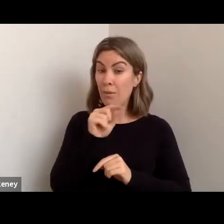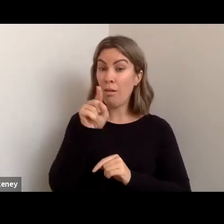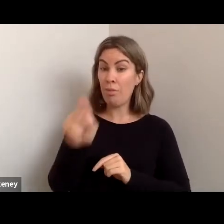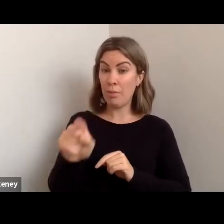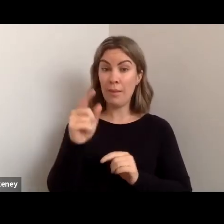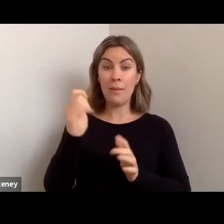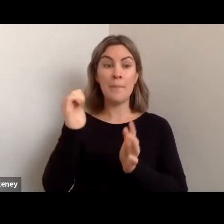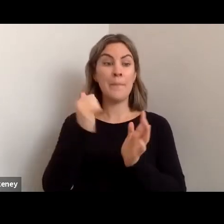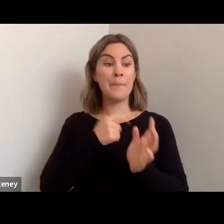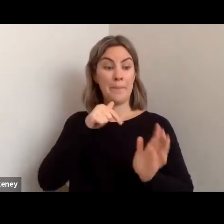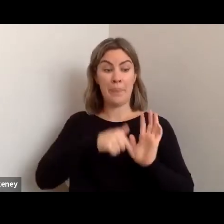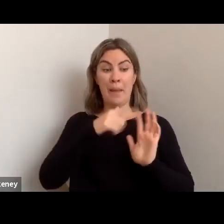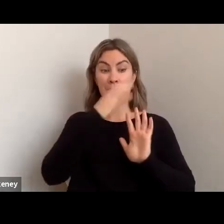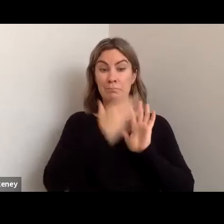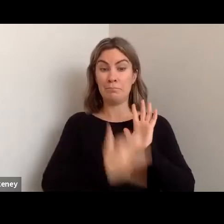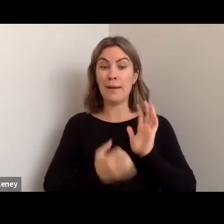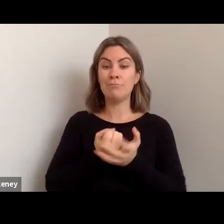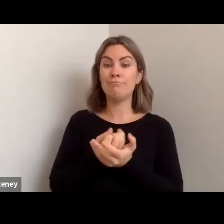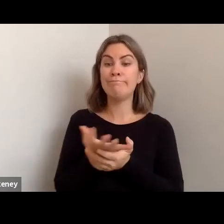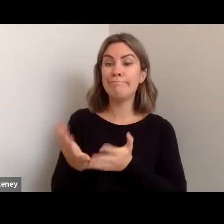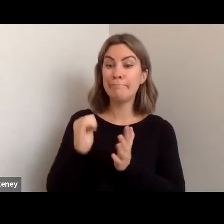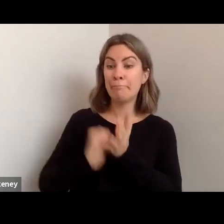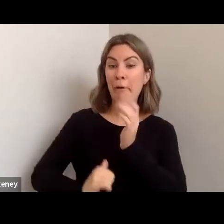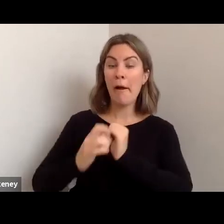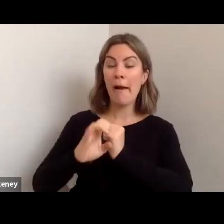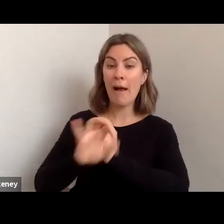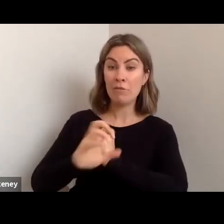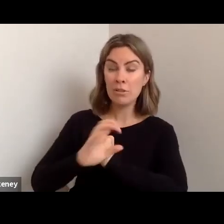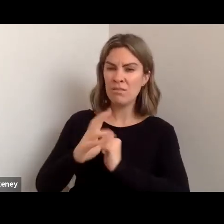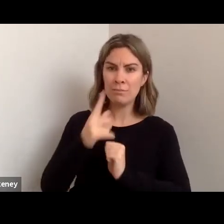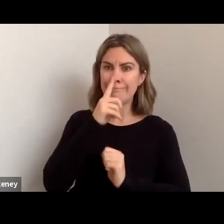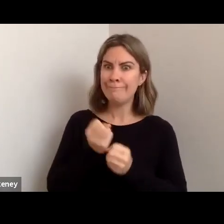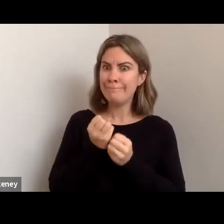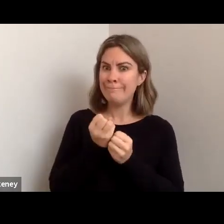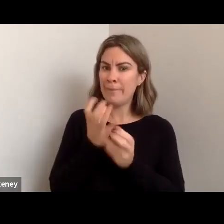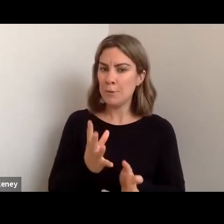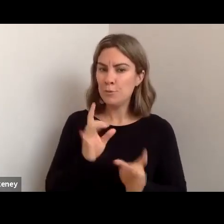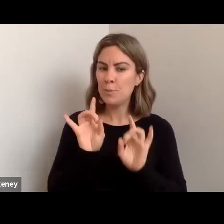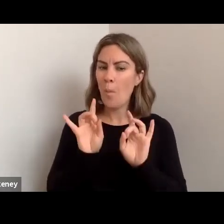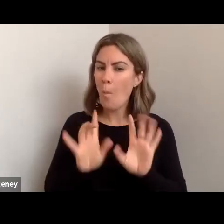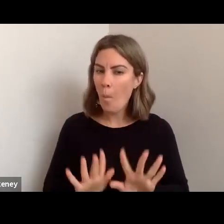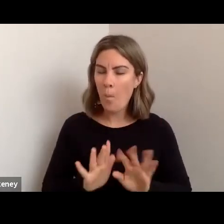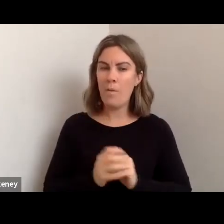But the algorithm is really there for - well, for a number of reasons.